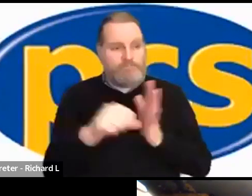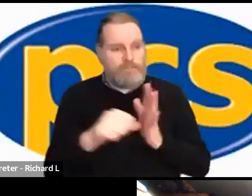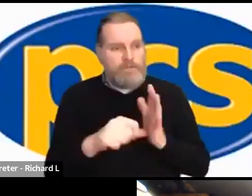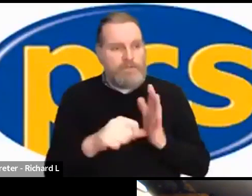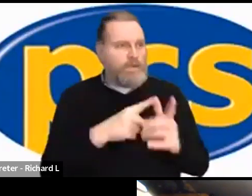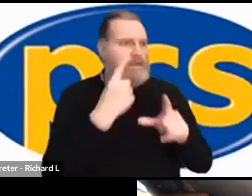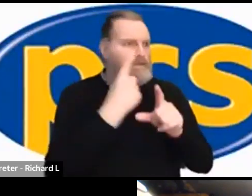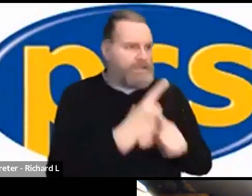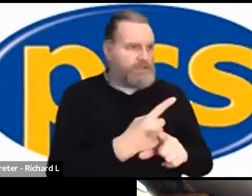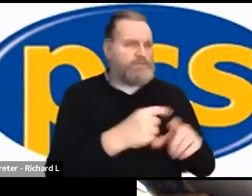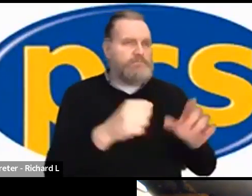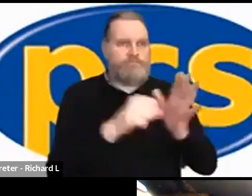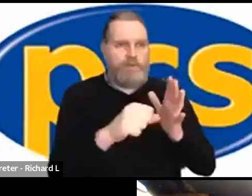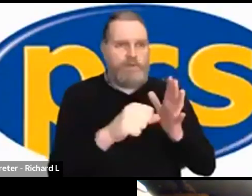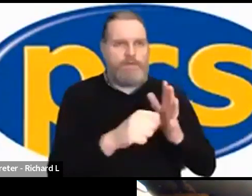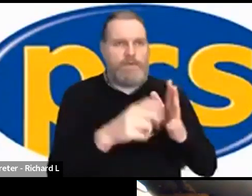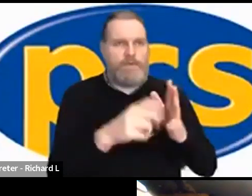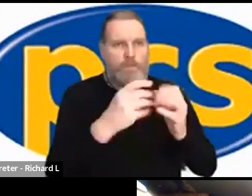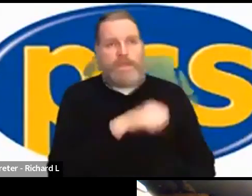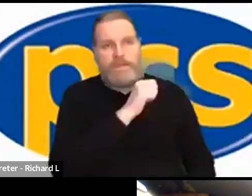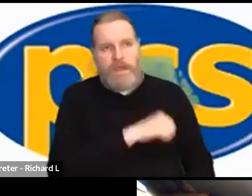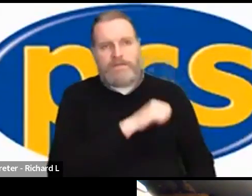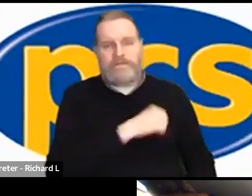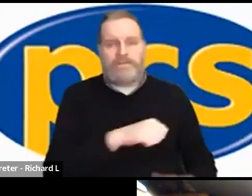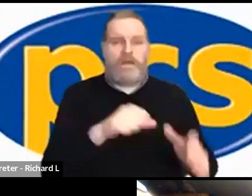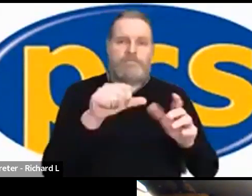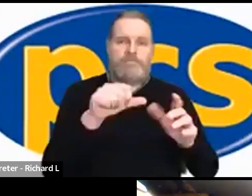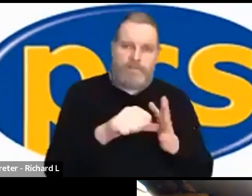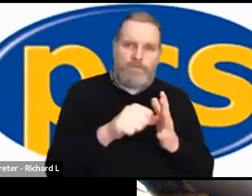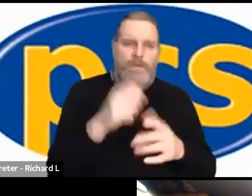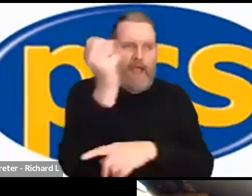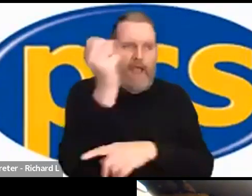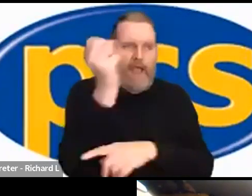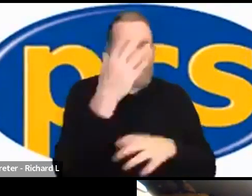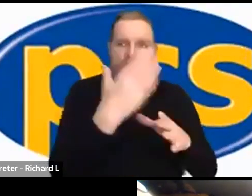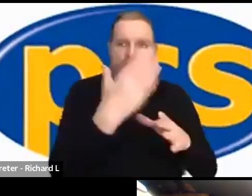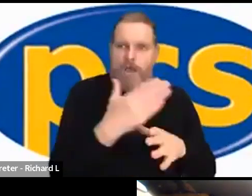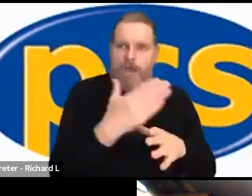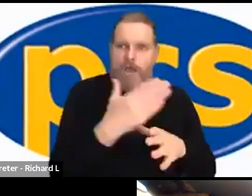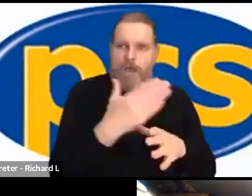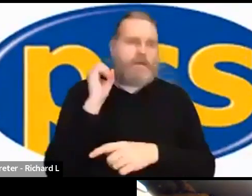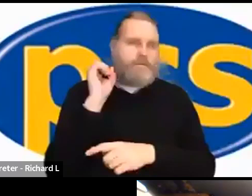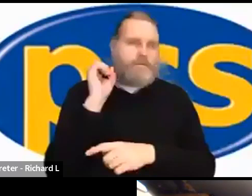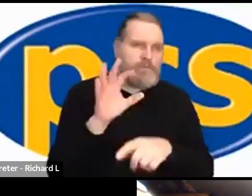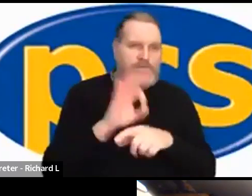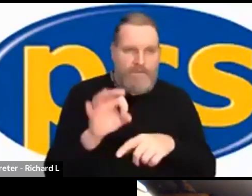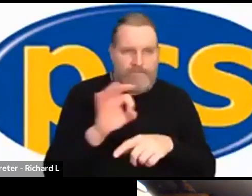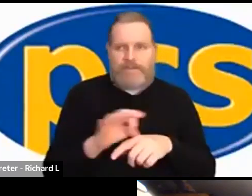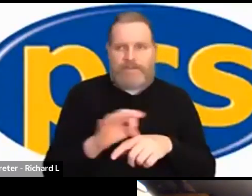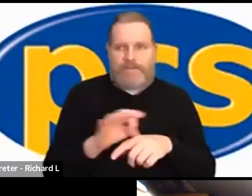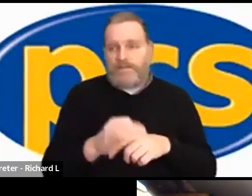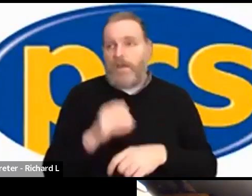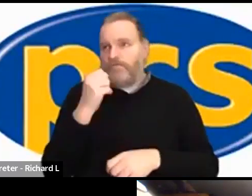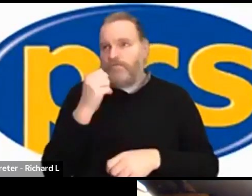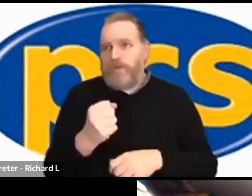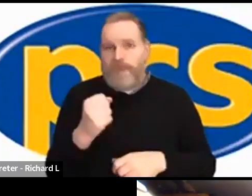They've got a problem with millions of people across the board , so , so that's that's what we're doing so that's that's what we're doing. And that's why t's what we're hoping that there